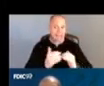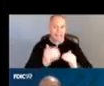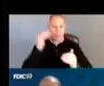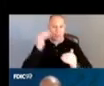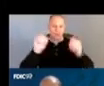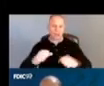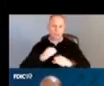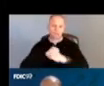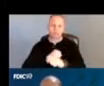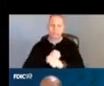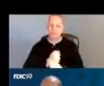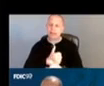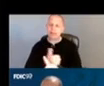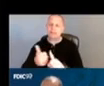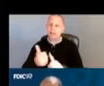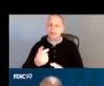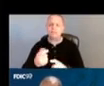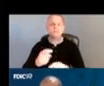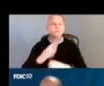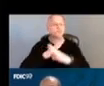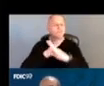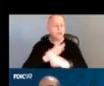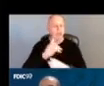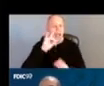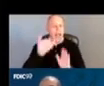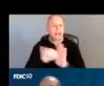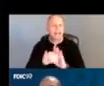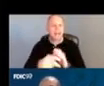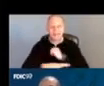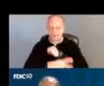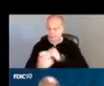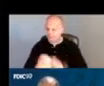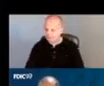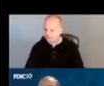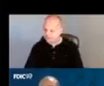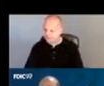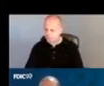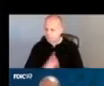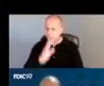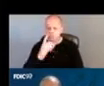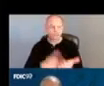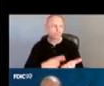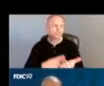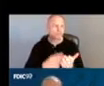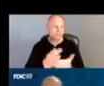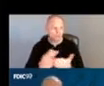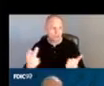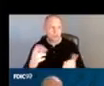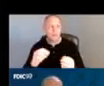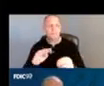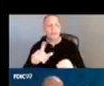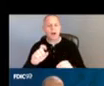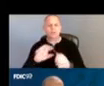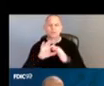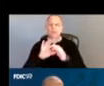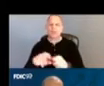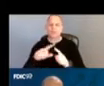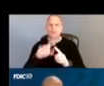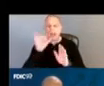from identity theft. We will be featuring the resources and modules related to identity theft.